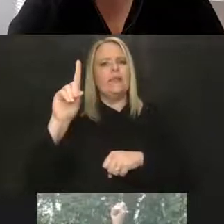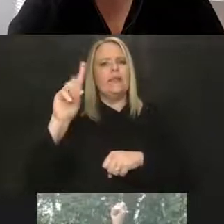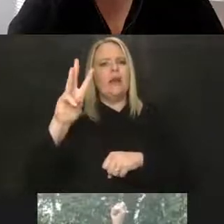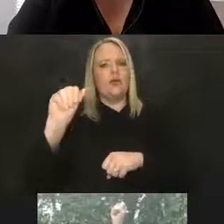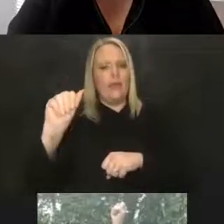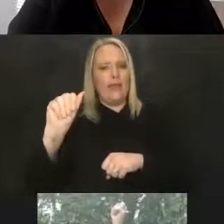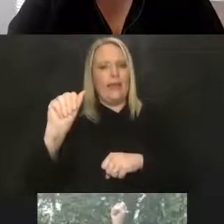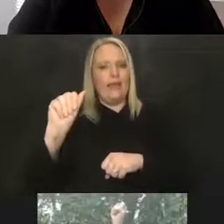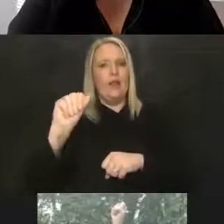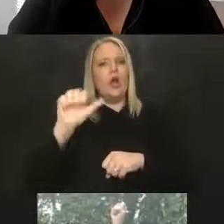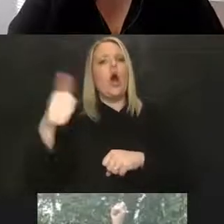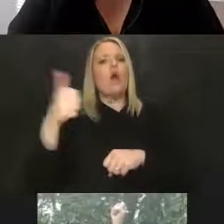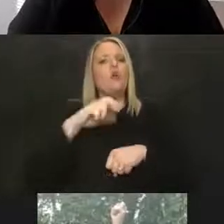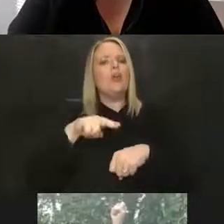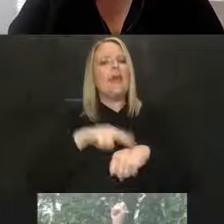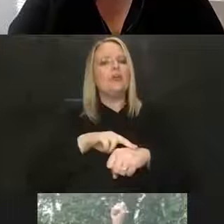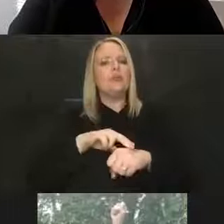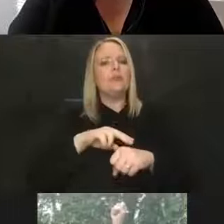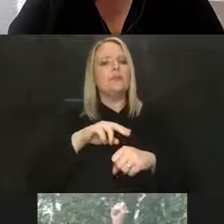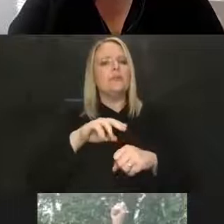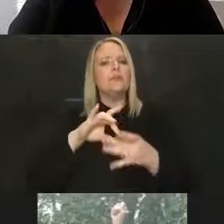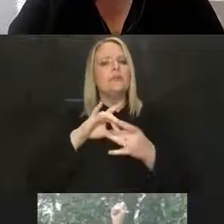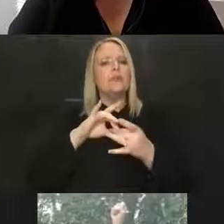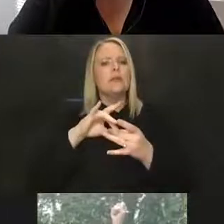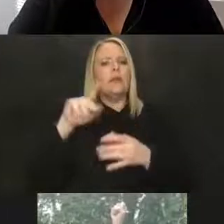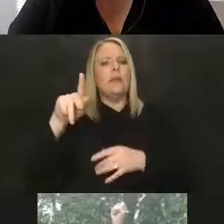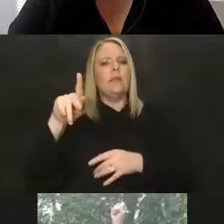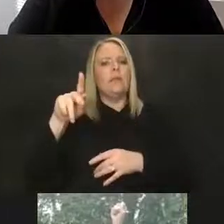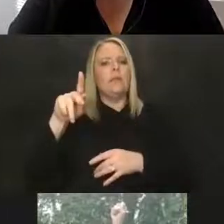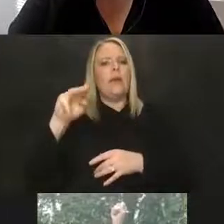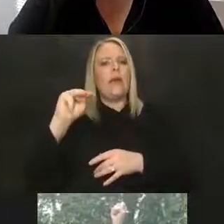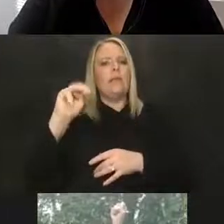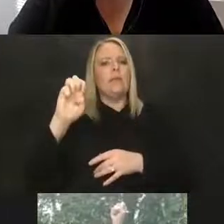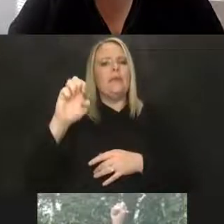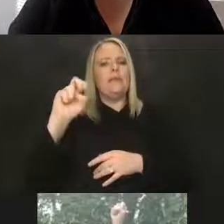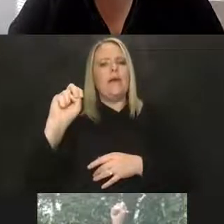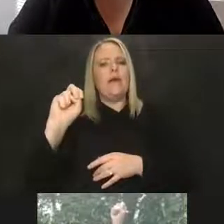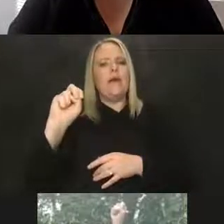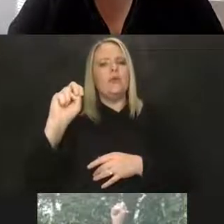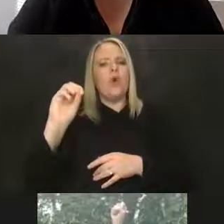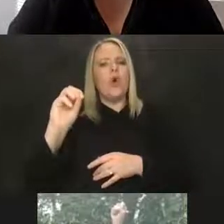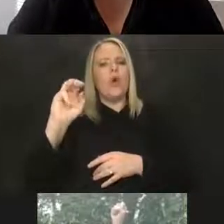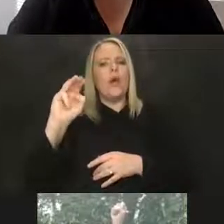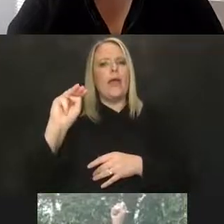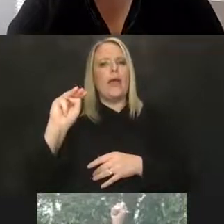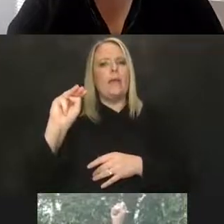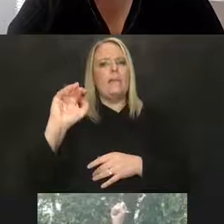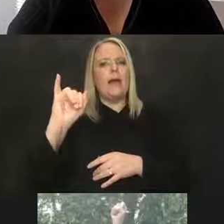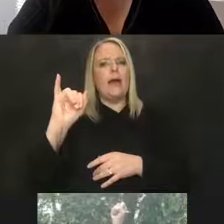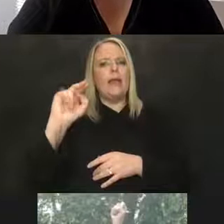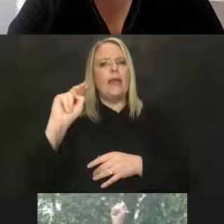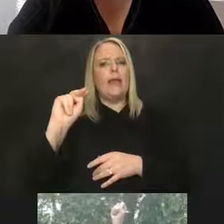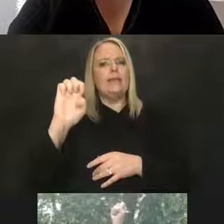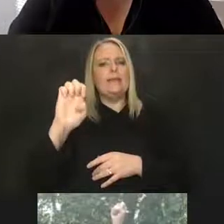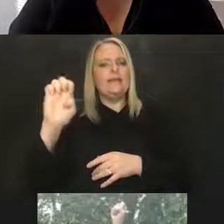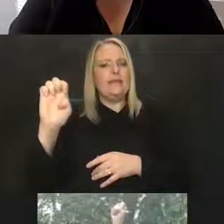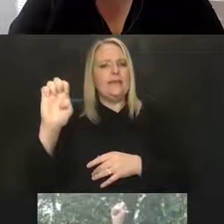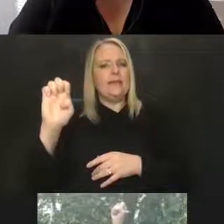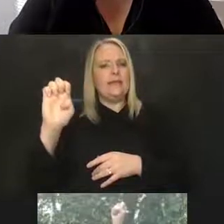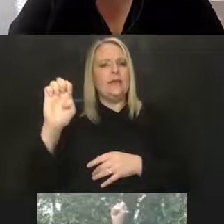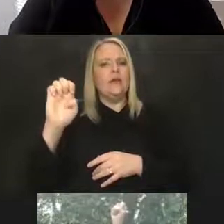and other nations such as the Menominee, m-e-n-o-m-i-n-e-e, Ho-Chunk,